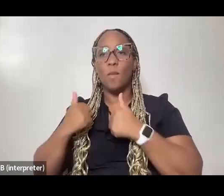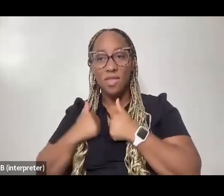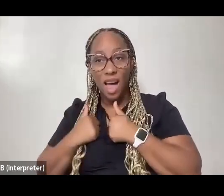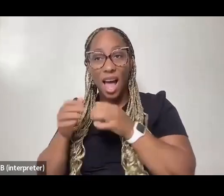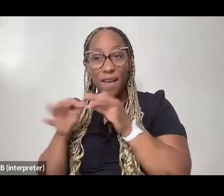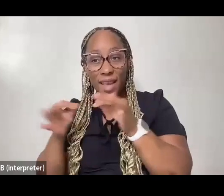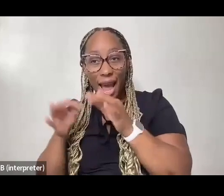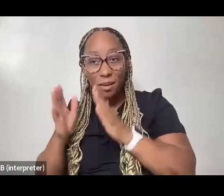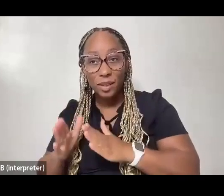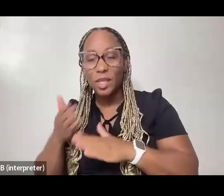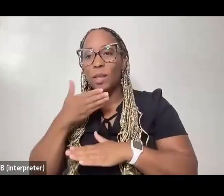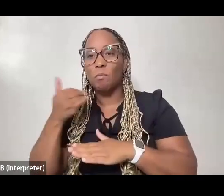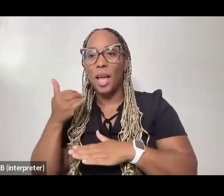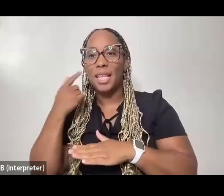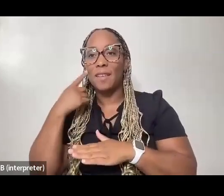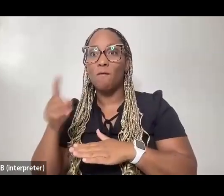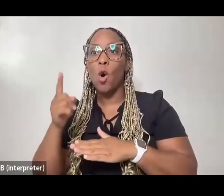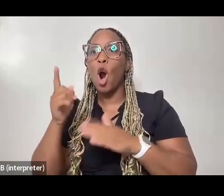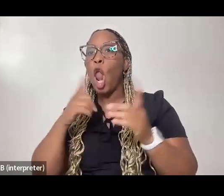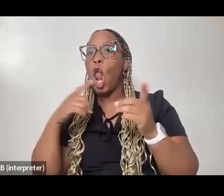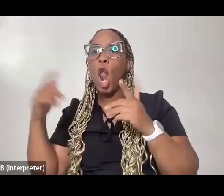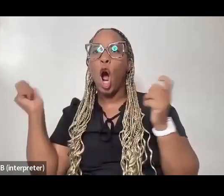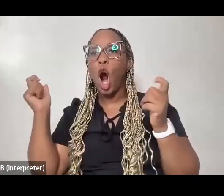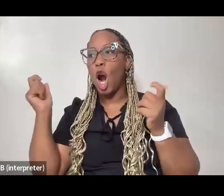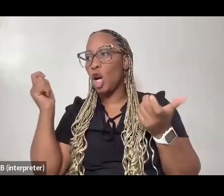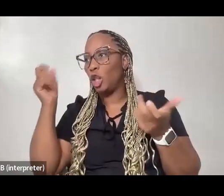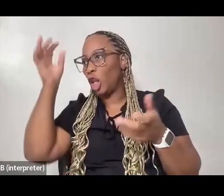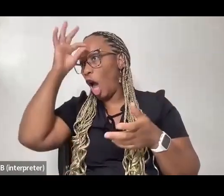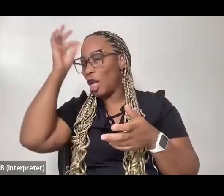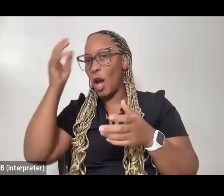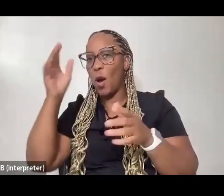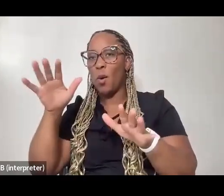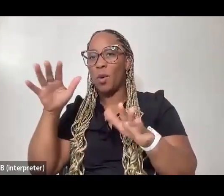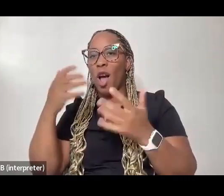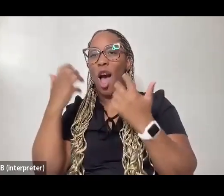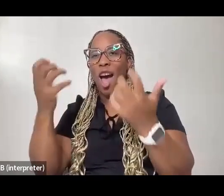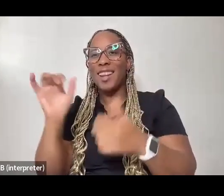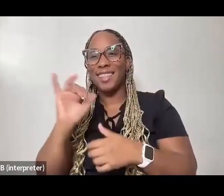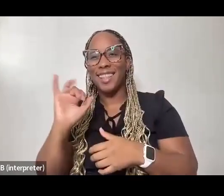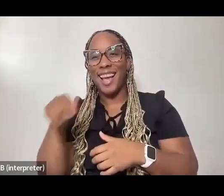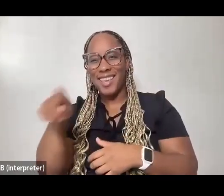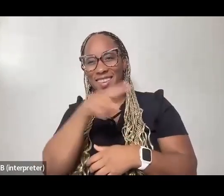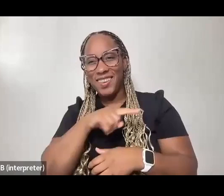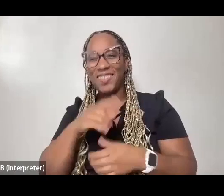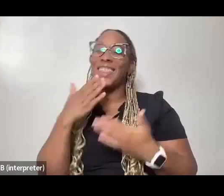best for first of large unknown audiences. Like you all. Thank you all for being here